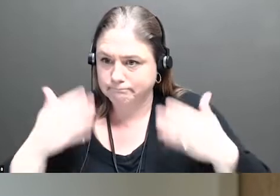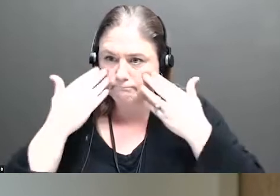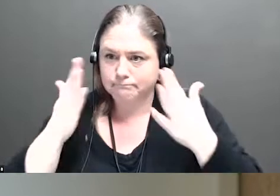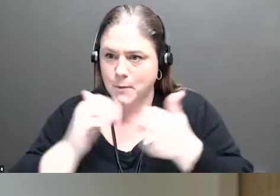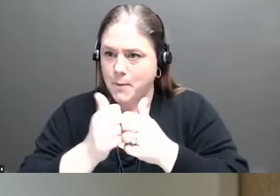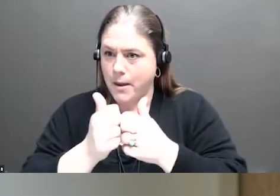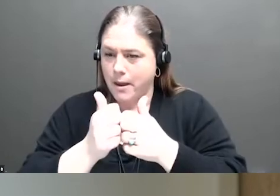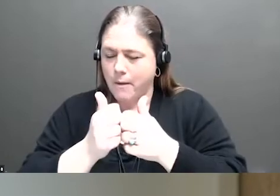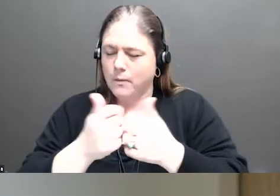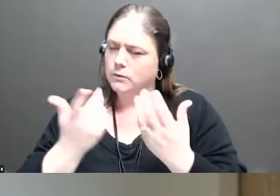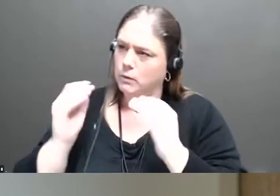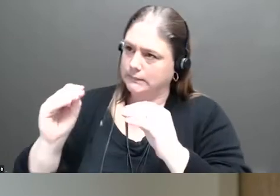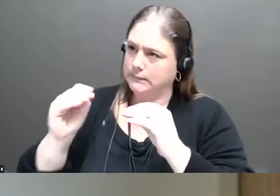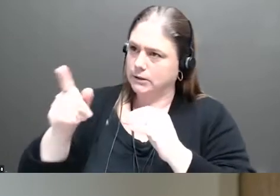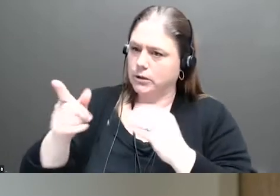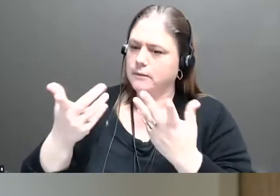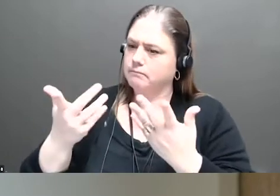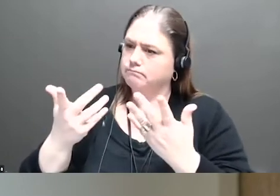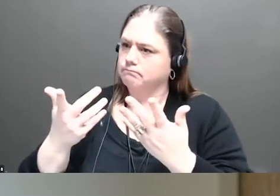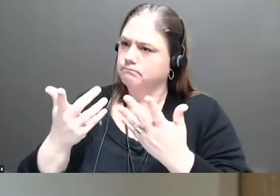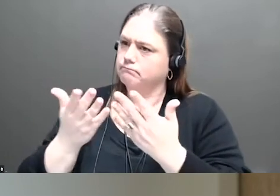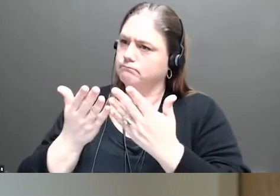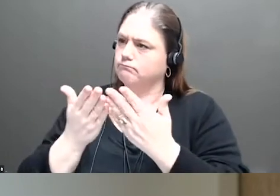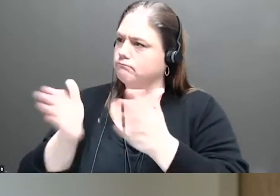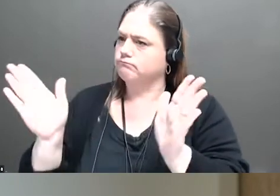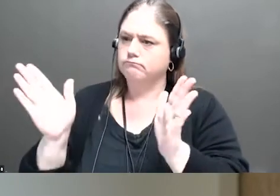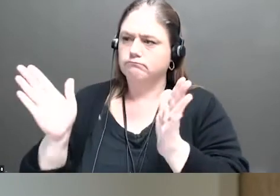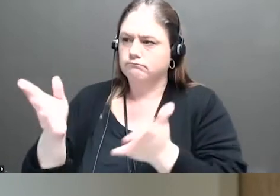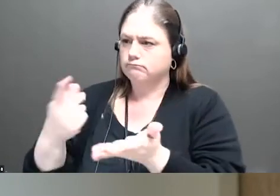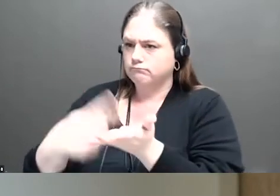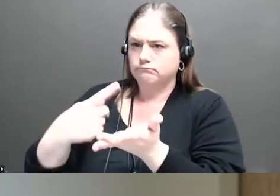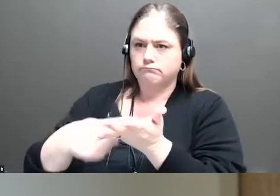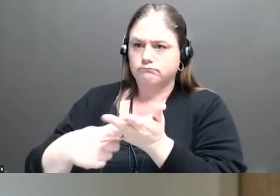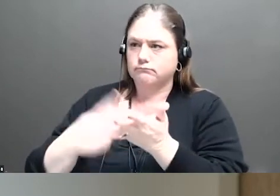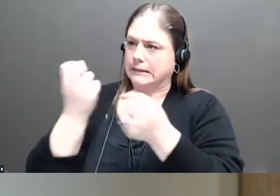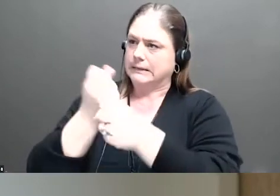can have a safe space to ask the questions that they need to in order to actually move forward,